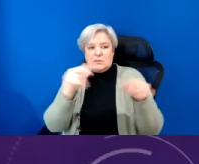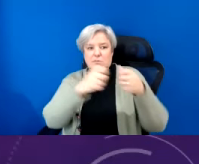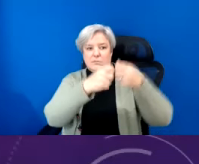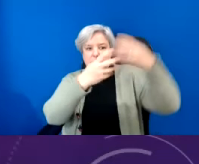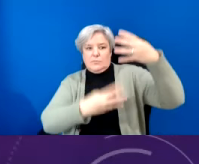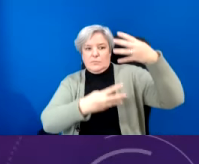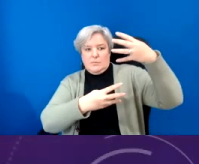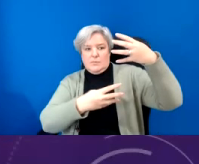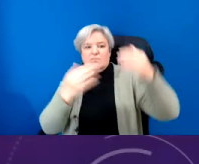Next slide